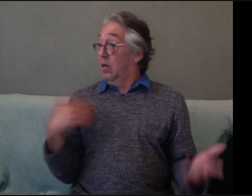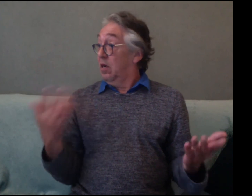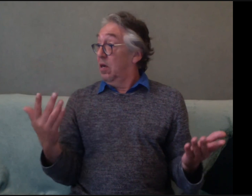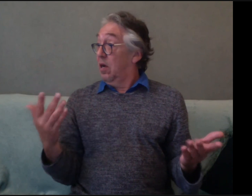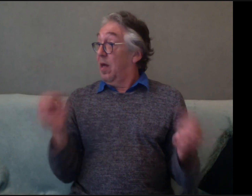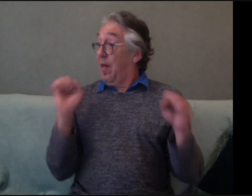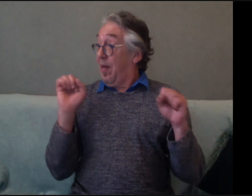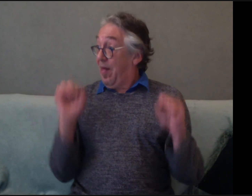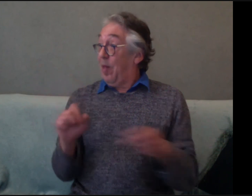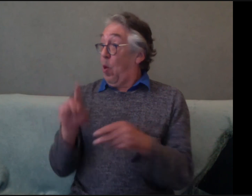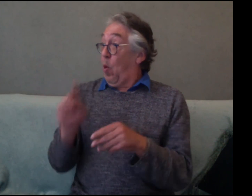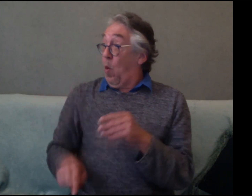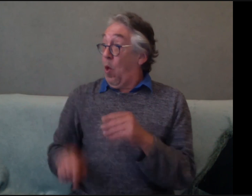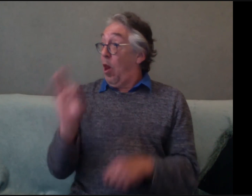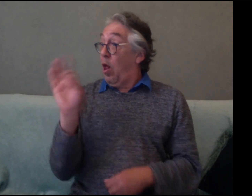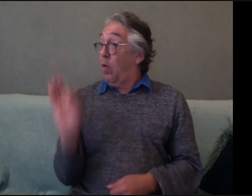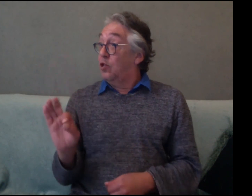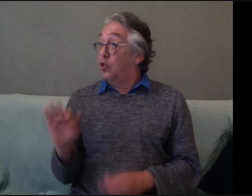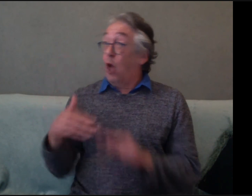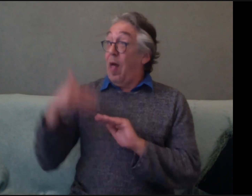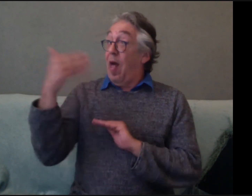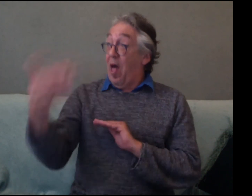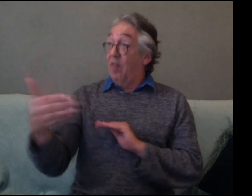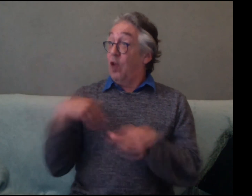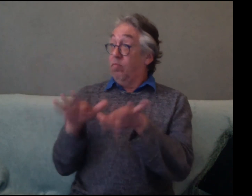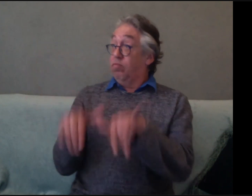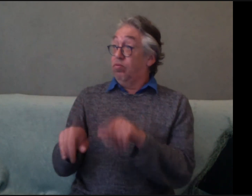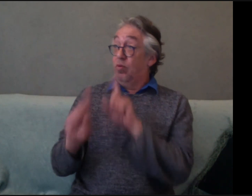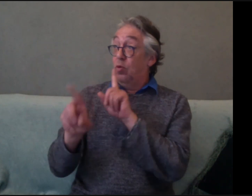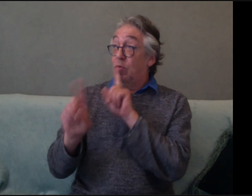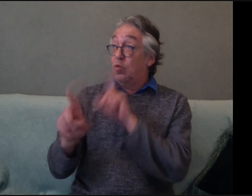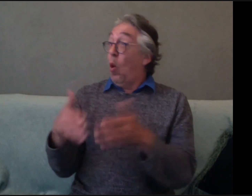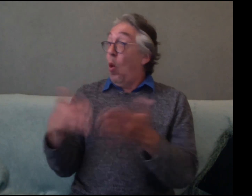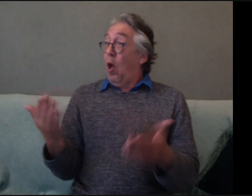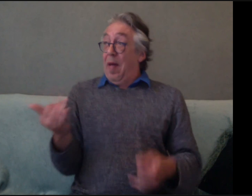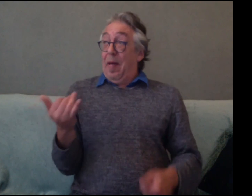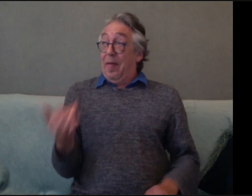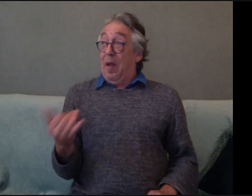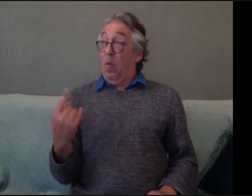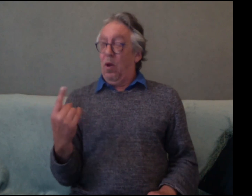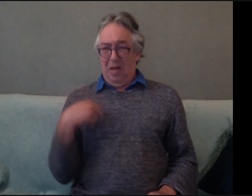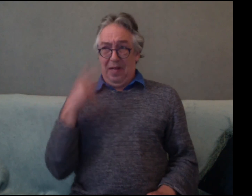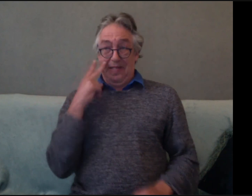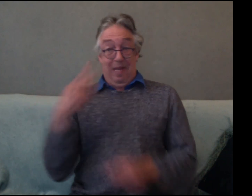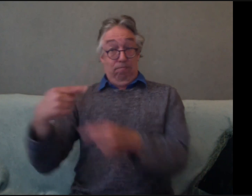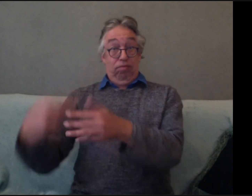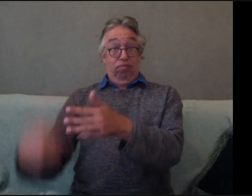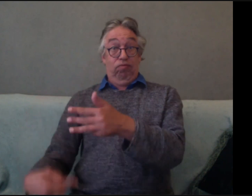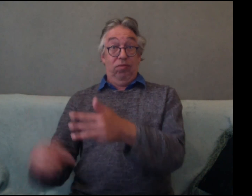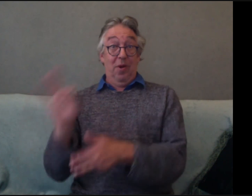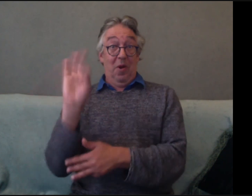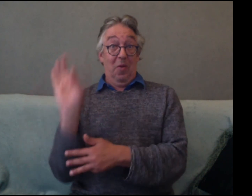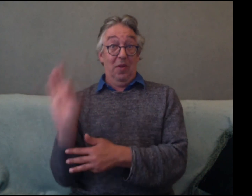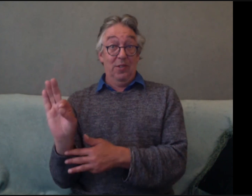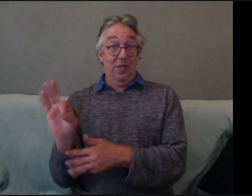and answer them afterwards if we take just one more? Because I can see there's a quite a few questions we haven't answered.